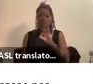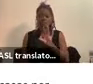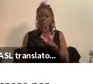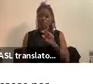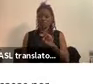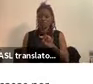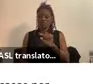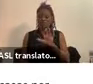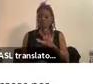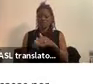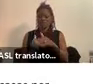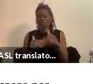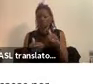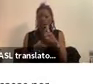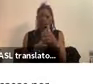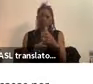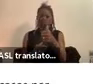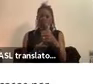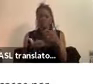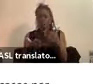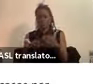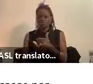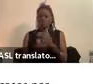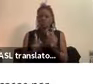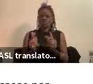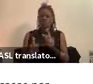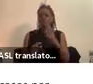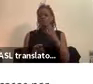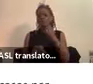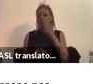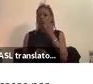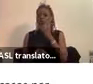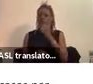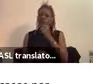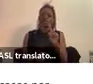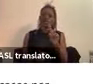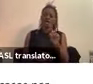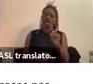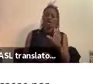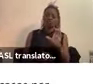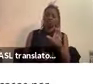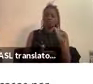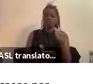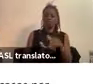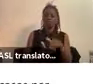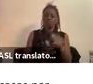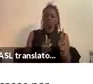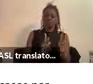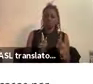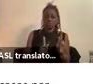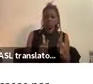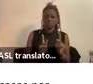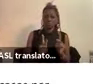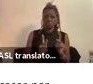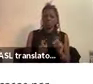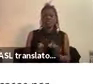closer to ten new cases per hundred thousand residents per day. And our test positivity also continues to rise.